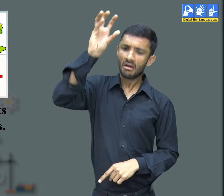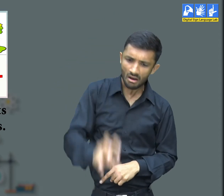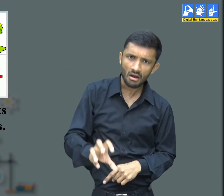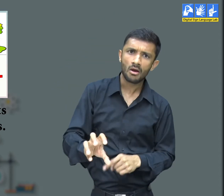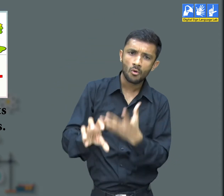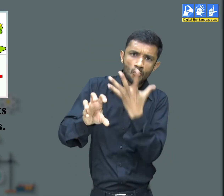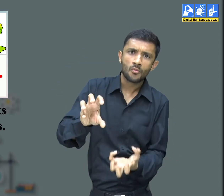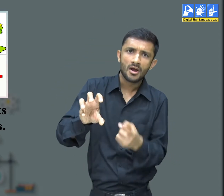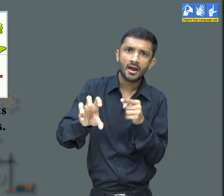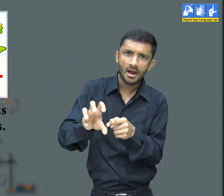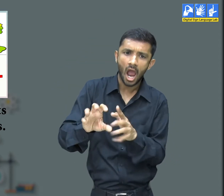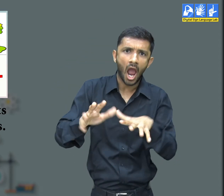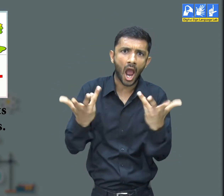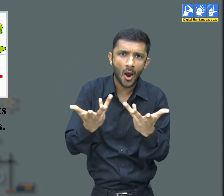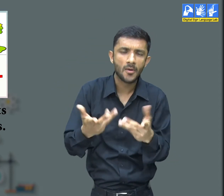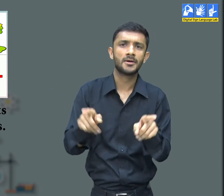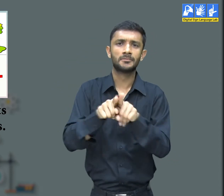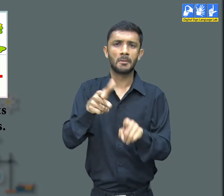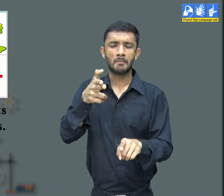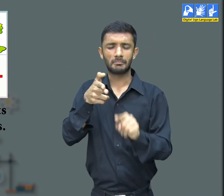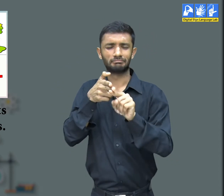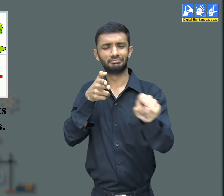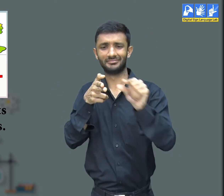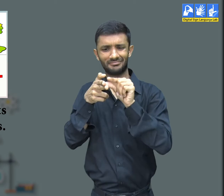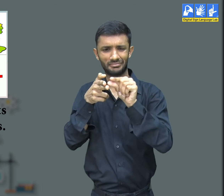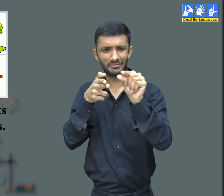When a ball is thrown in the air and it falls down to earth,